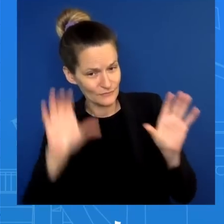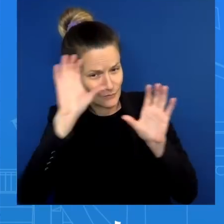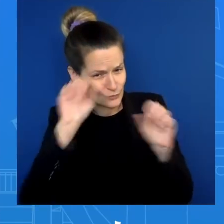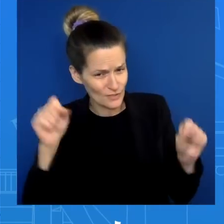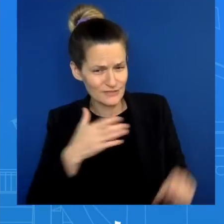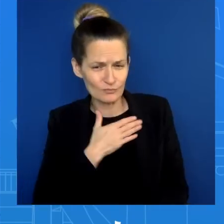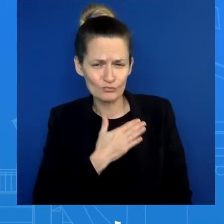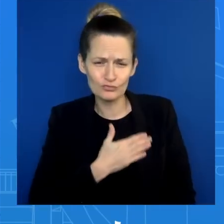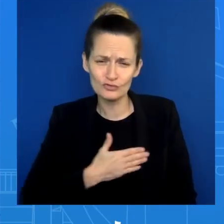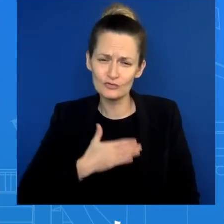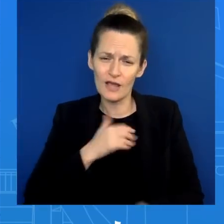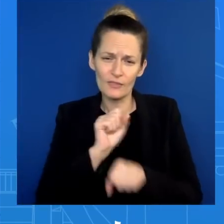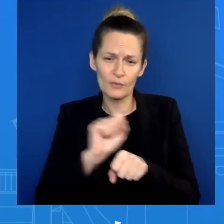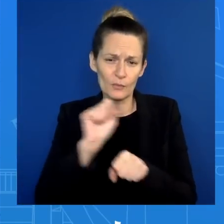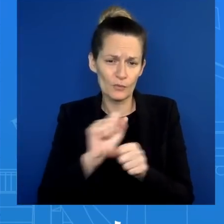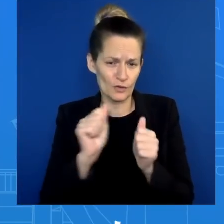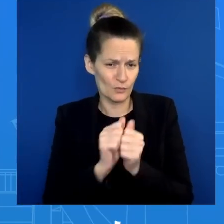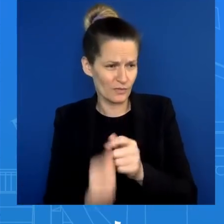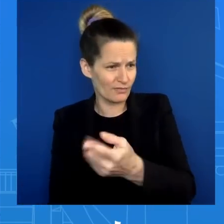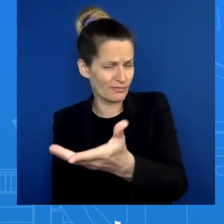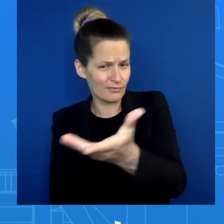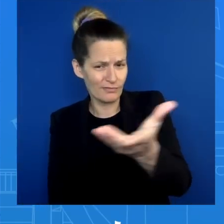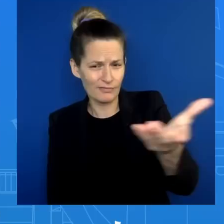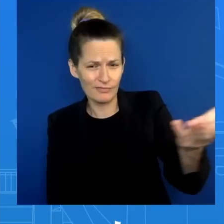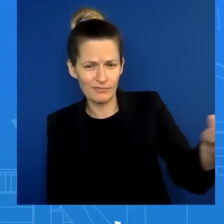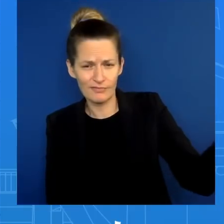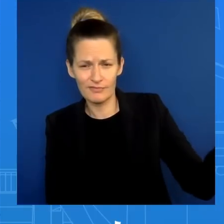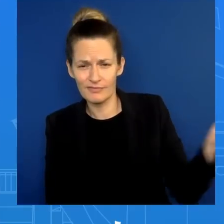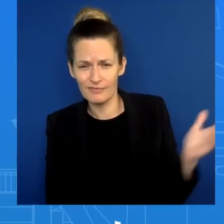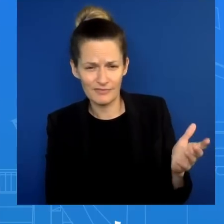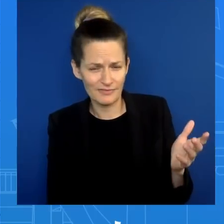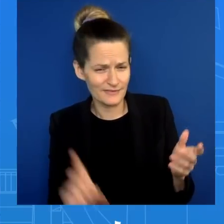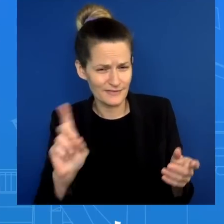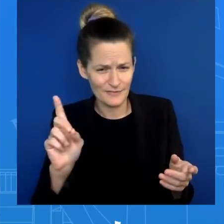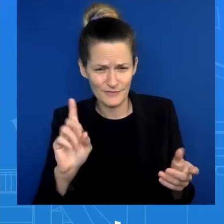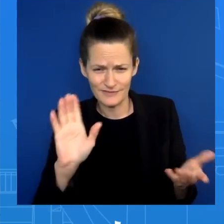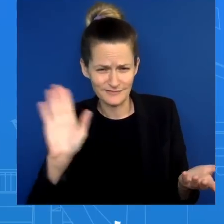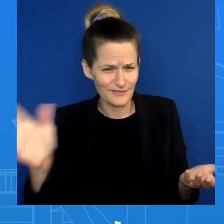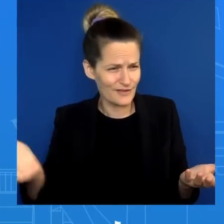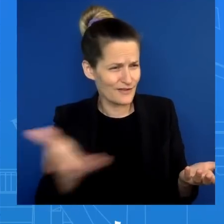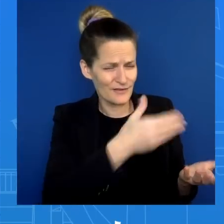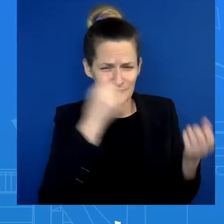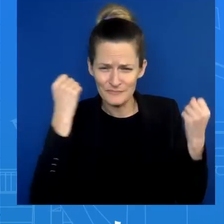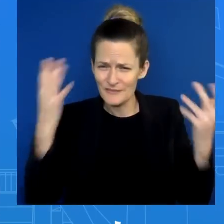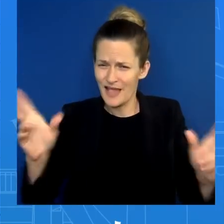some some of them are elected officials in their own state. He has good relationships with them.